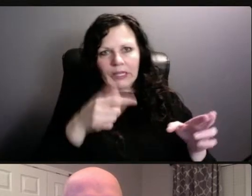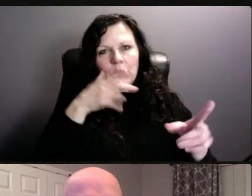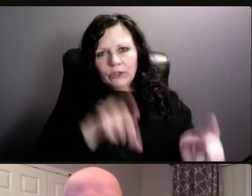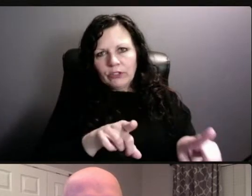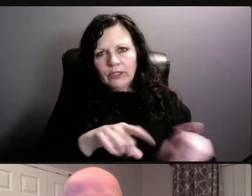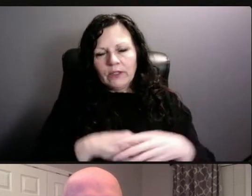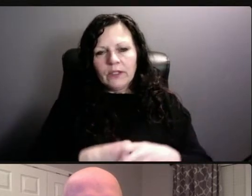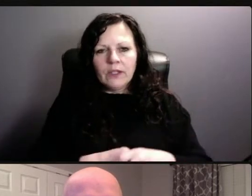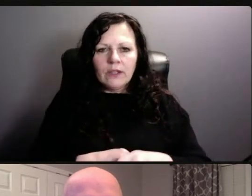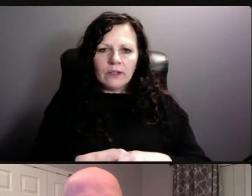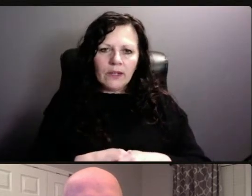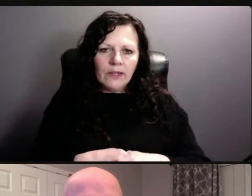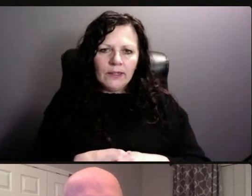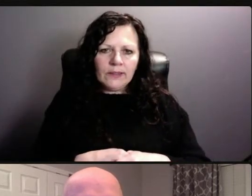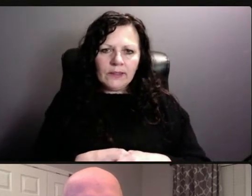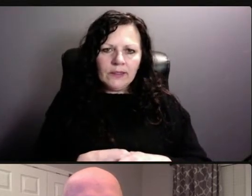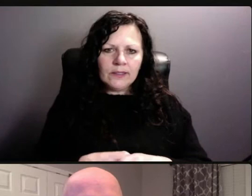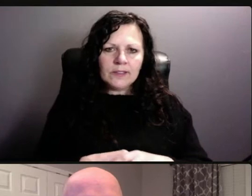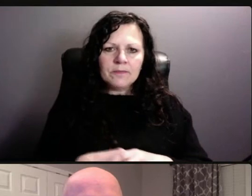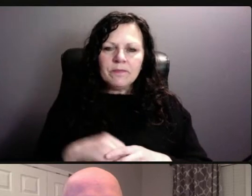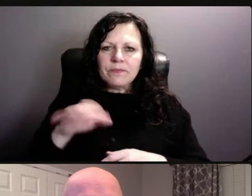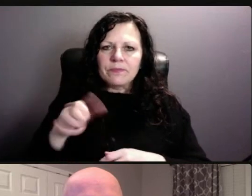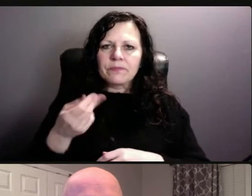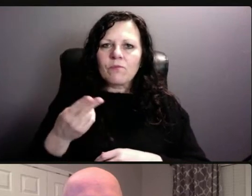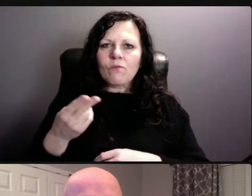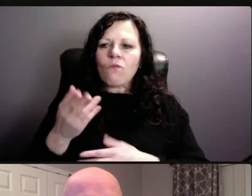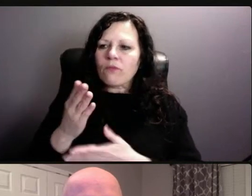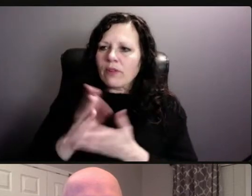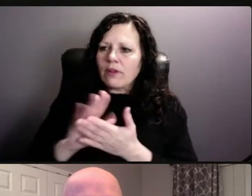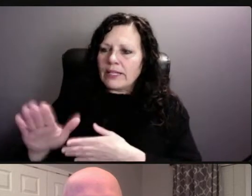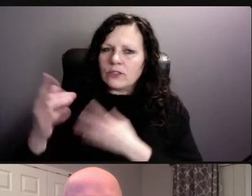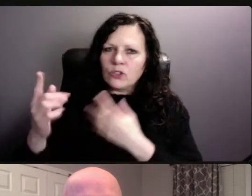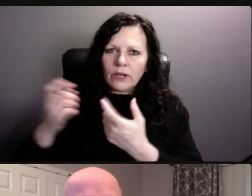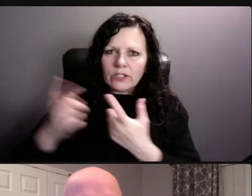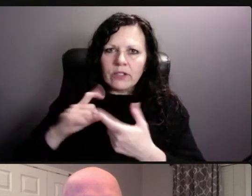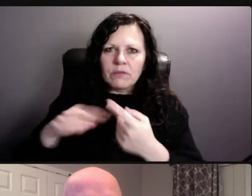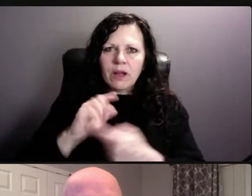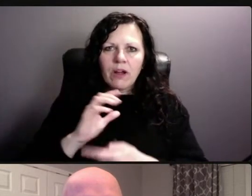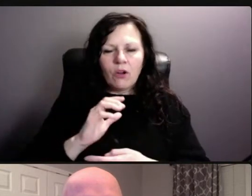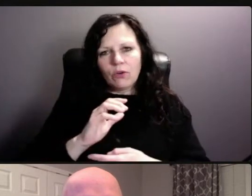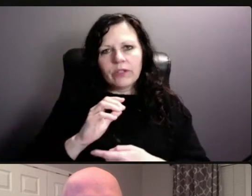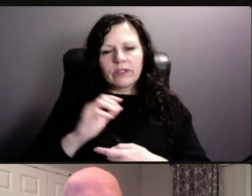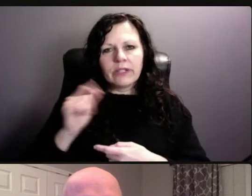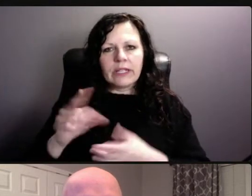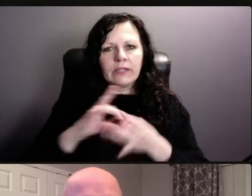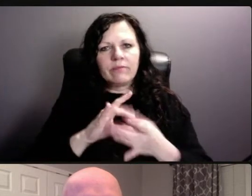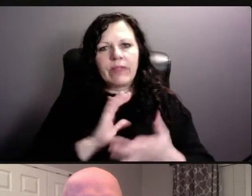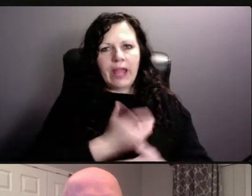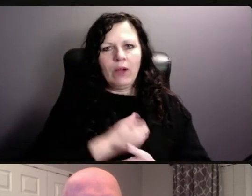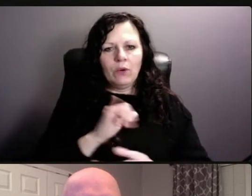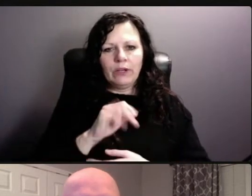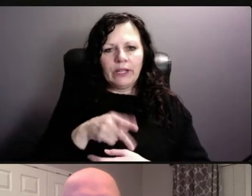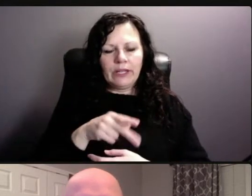SOMETHING THAT VOTERS WOULD